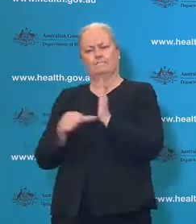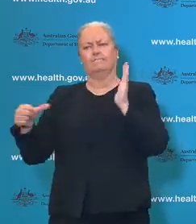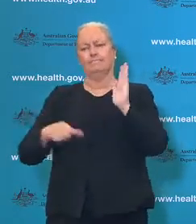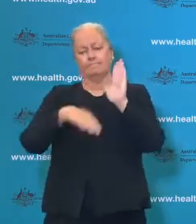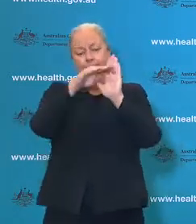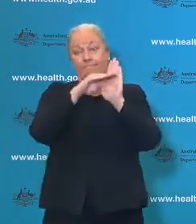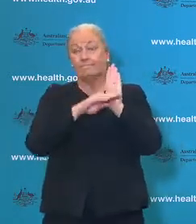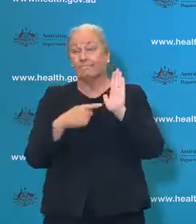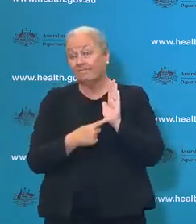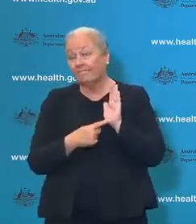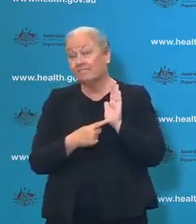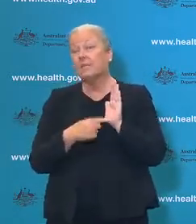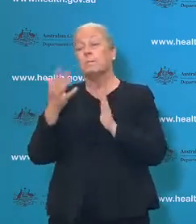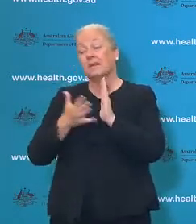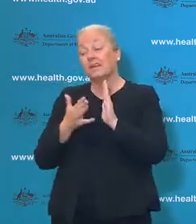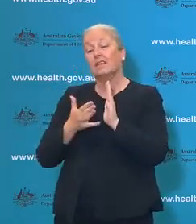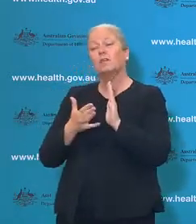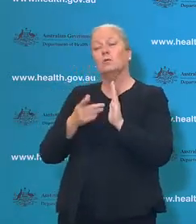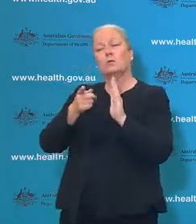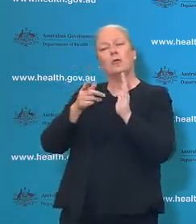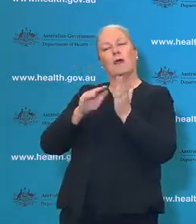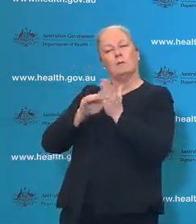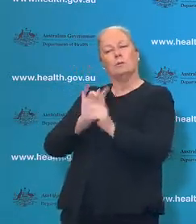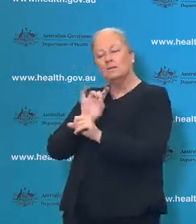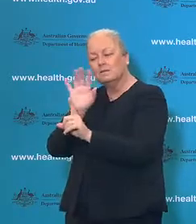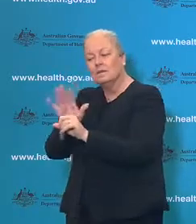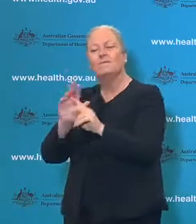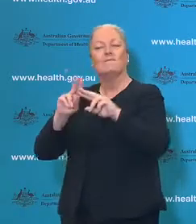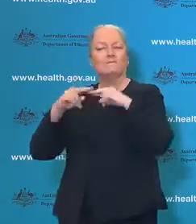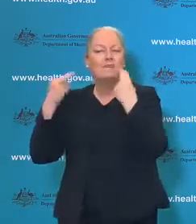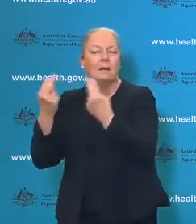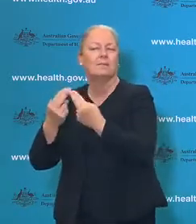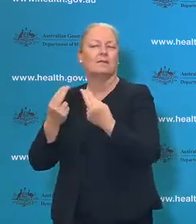the health and well-being of yourself, of your family and of everybody in our